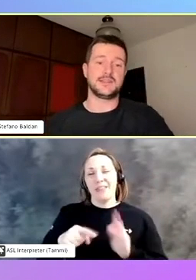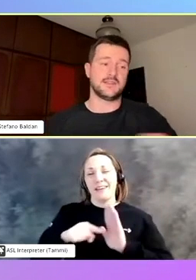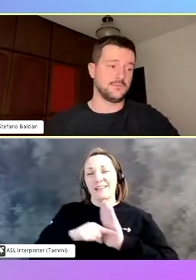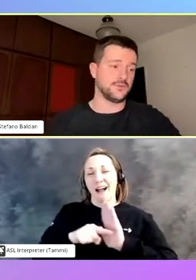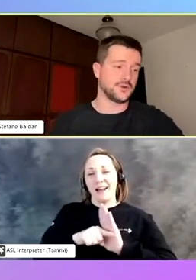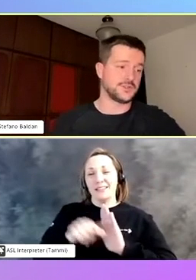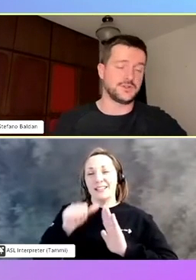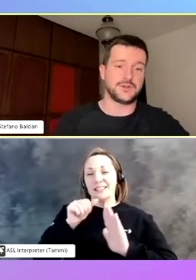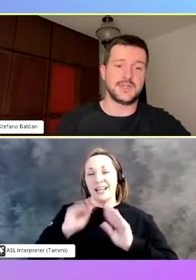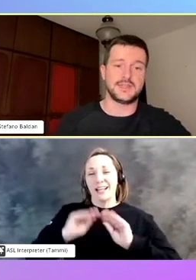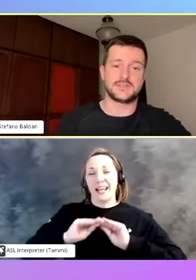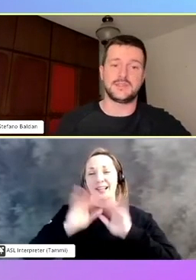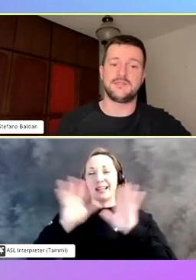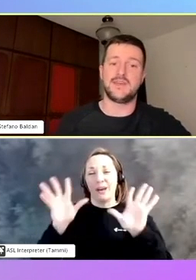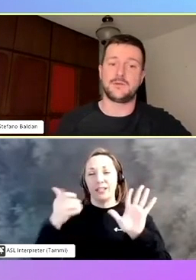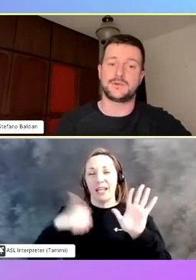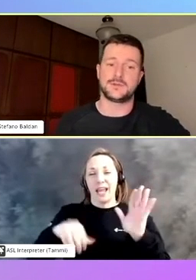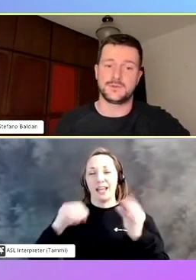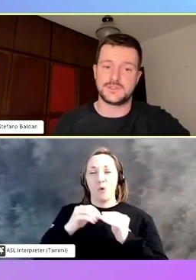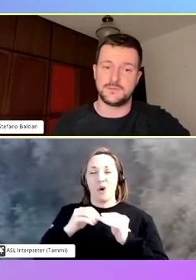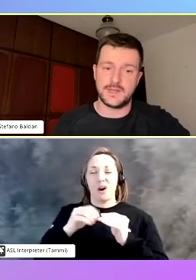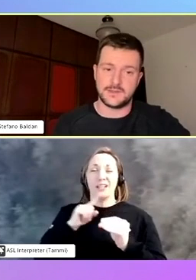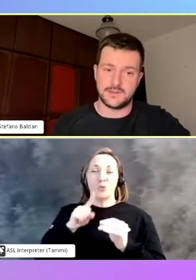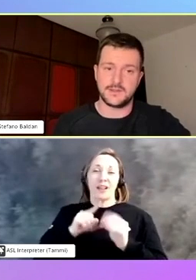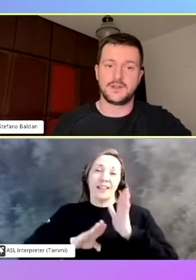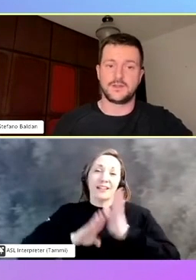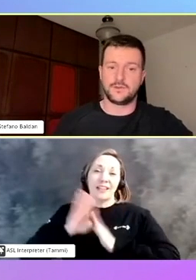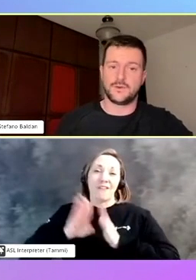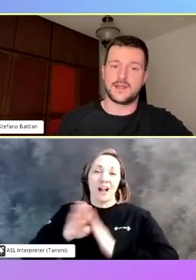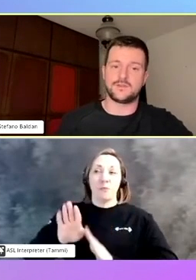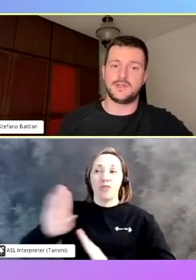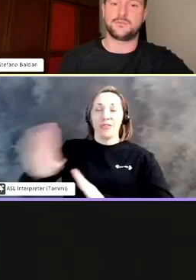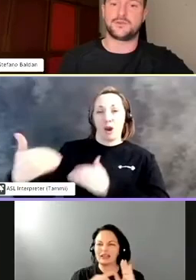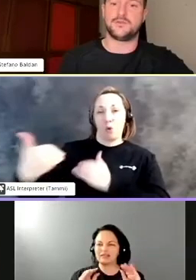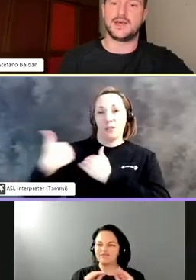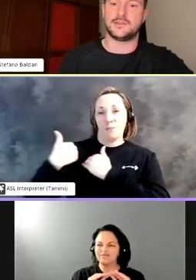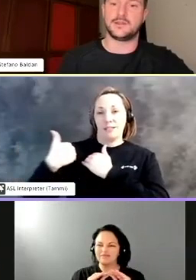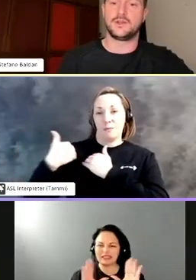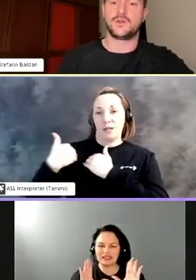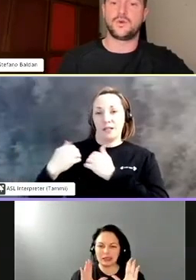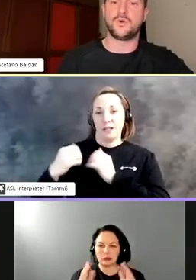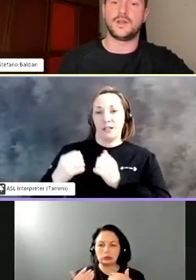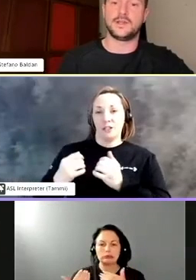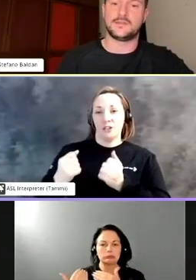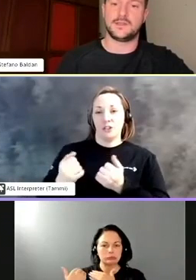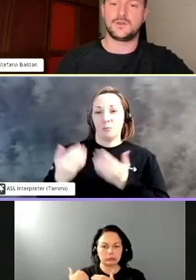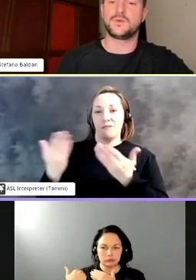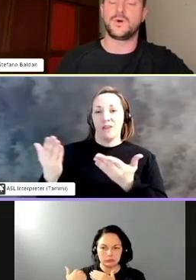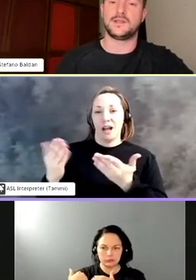we can recognize 2 main ways of navigating through a web page